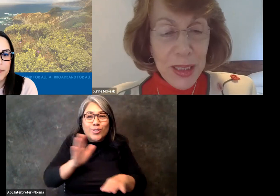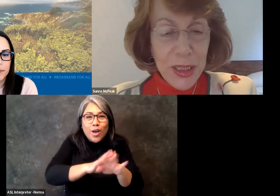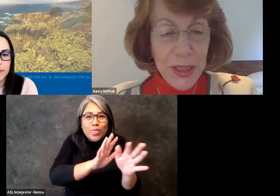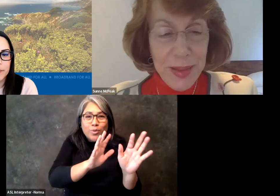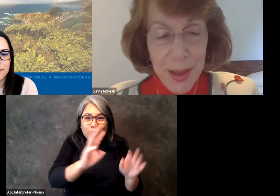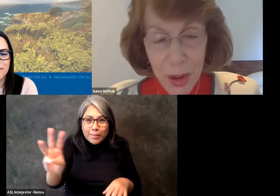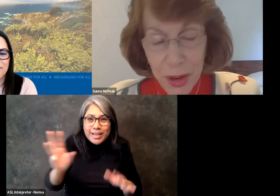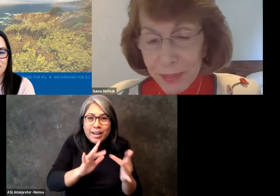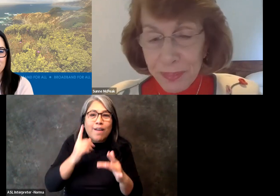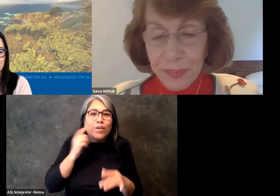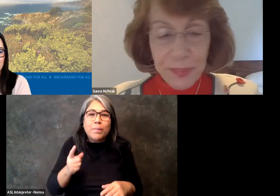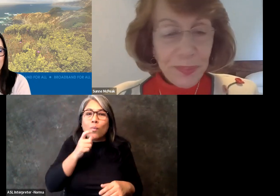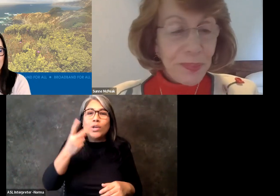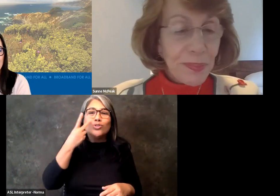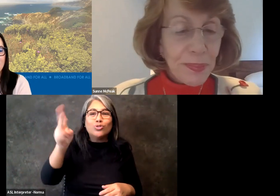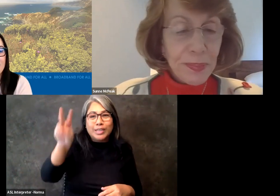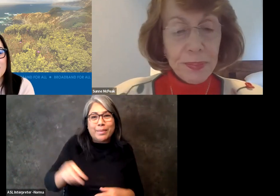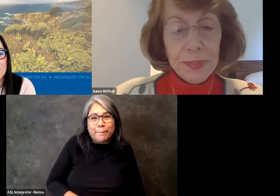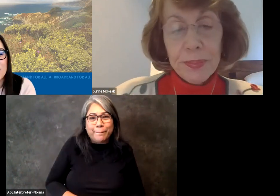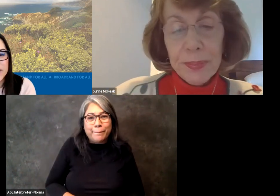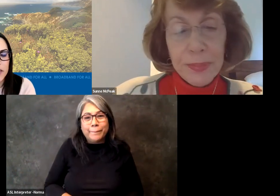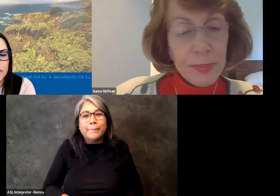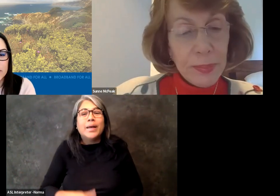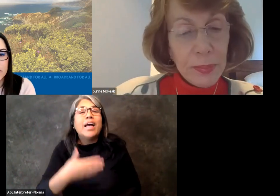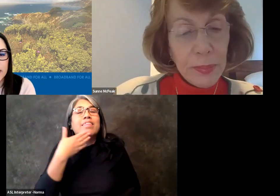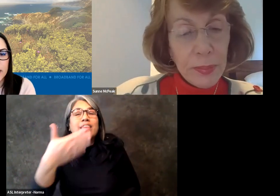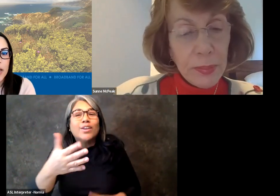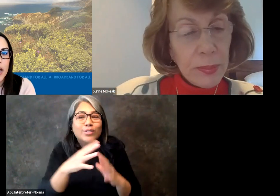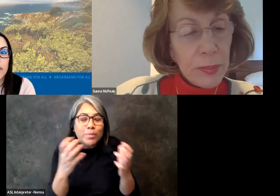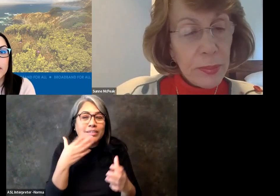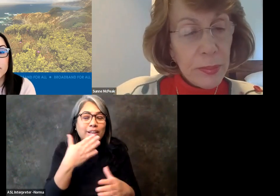who wants to see them. Laura. Great, thank you so much, and thank you for sharing, I think,